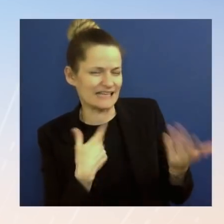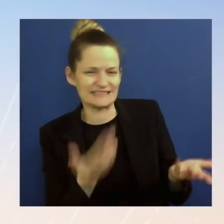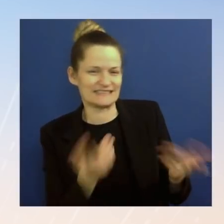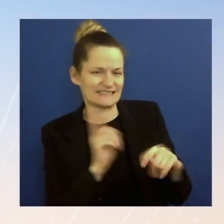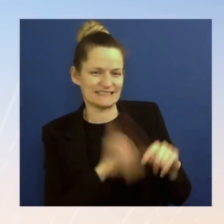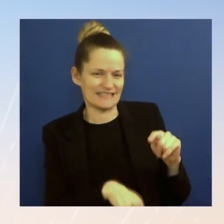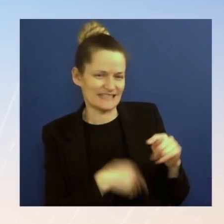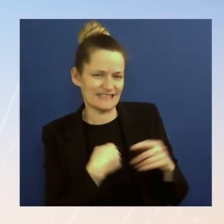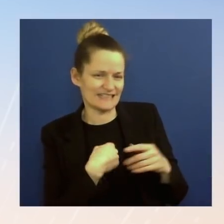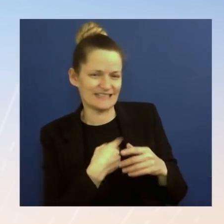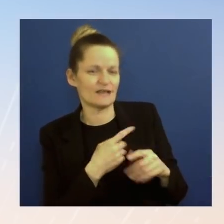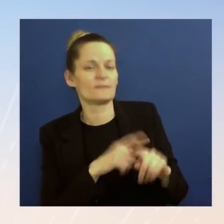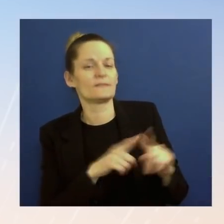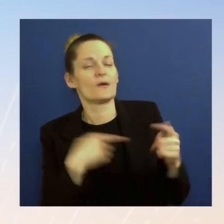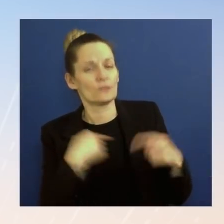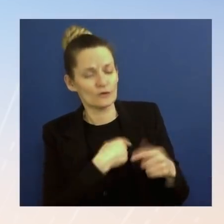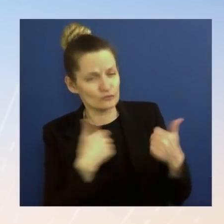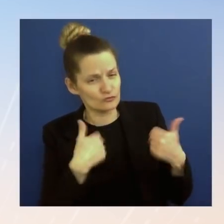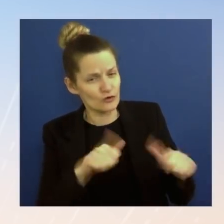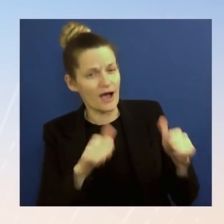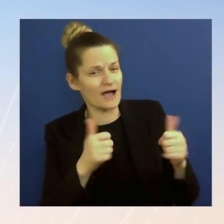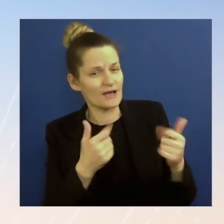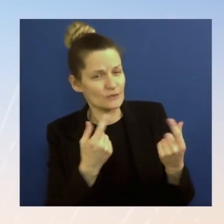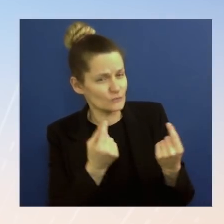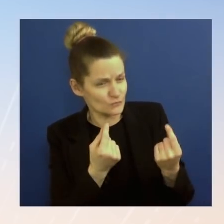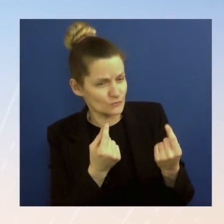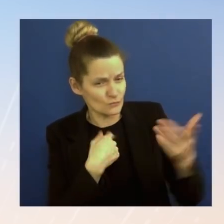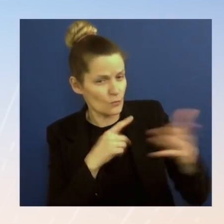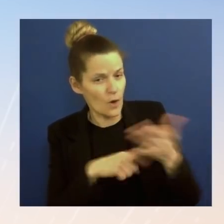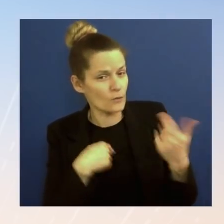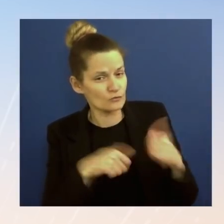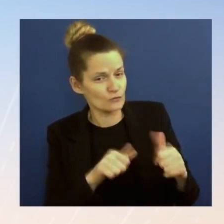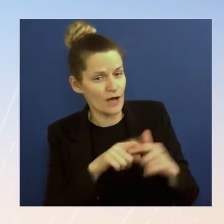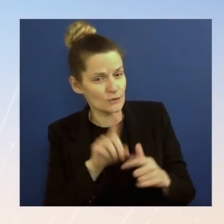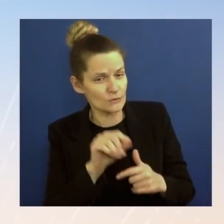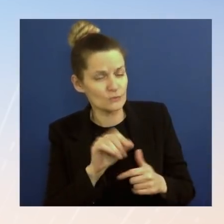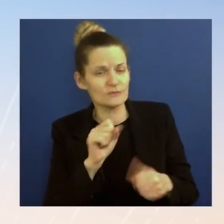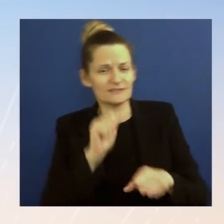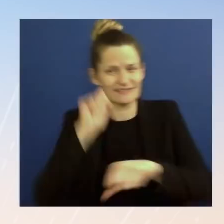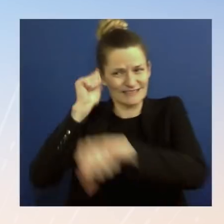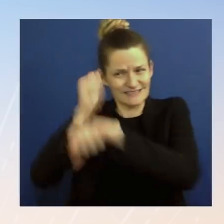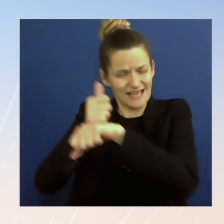You know, and you've seen, of course, you know, the price of oil go down a little bit.